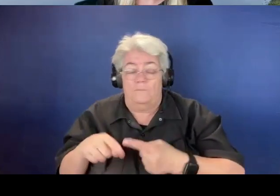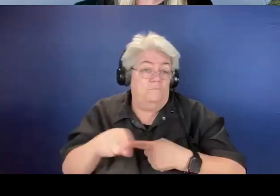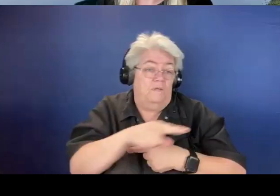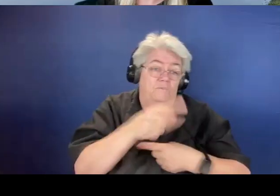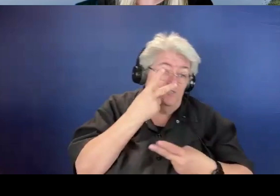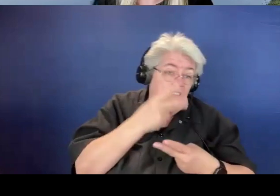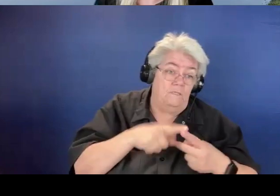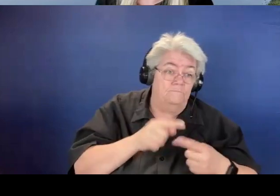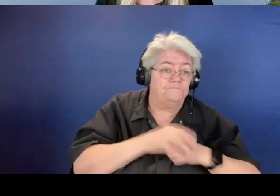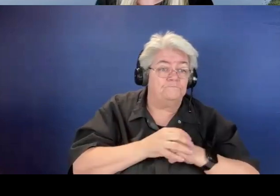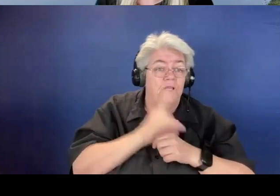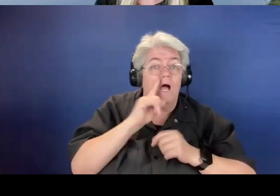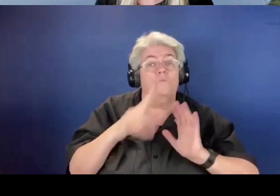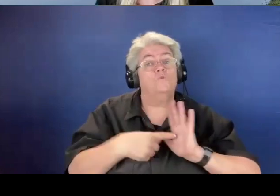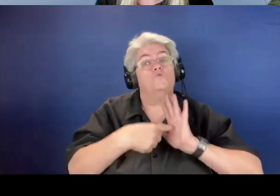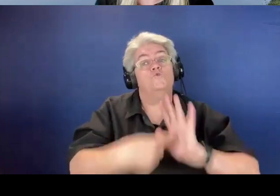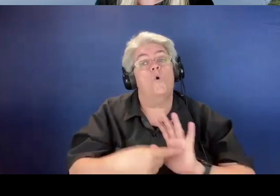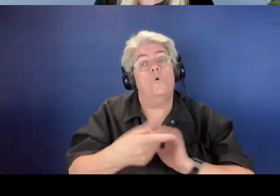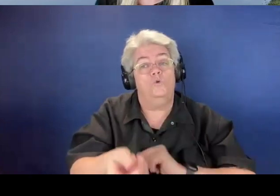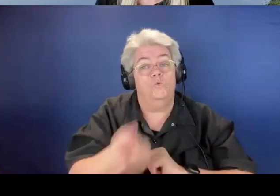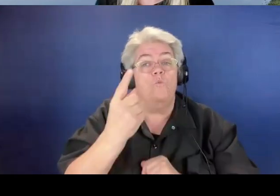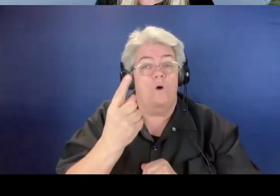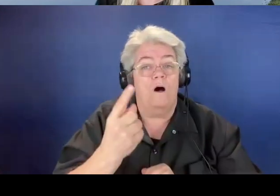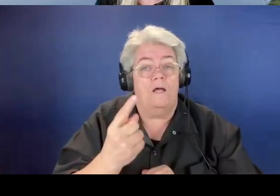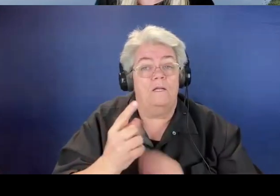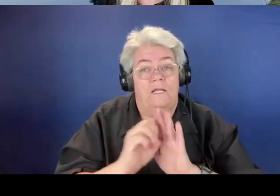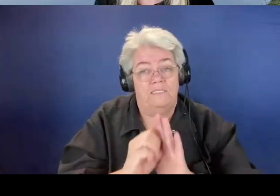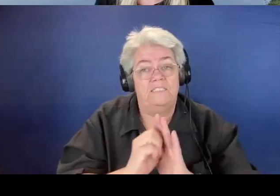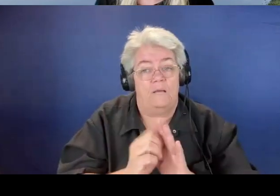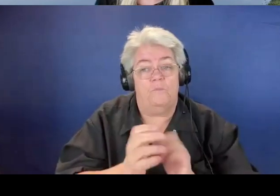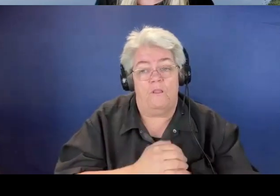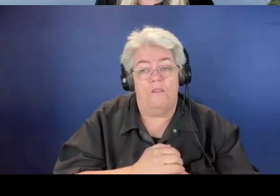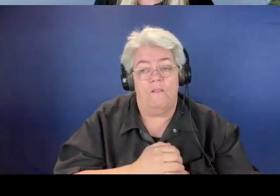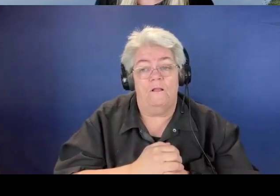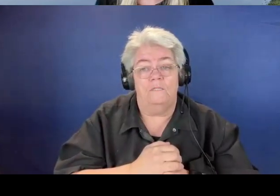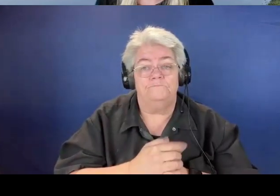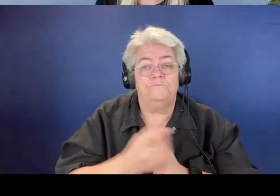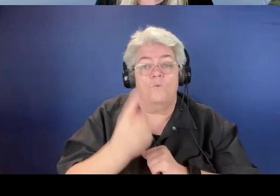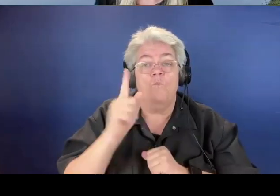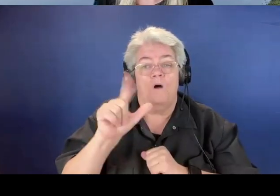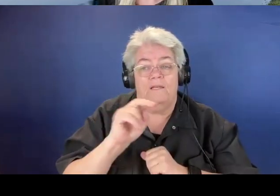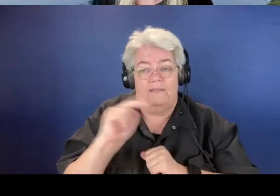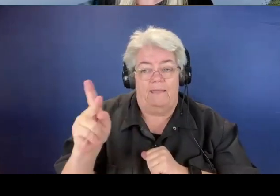I'm actually going to show you an example and then we'll have a link that will take you there.